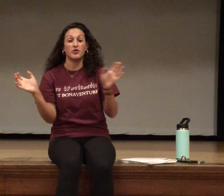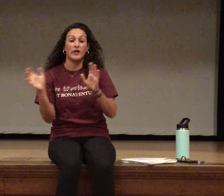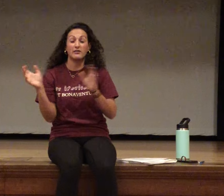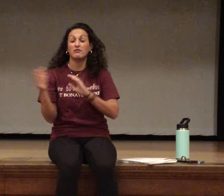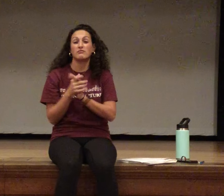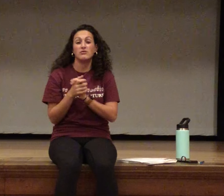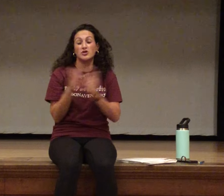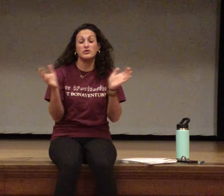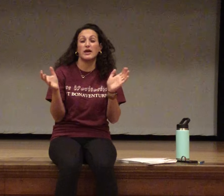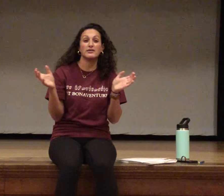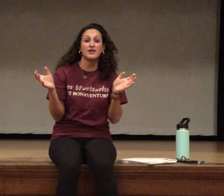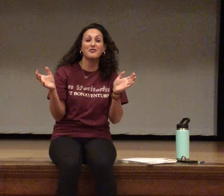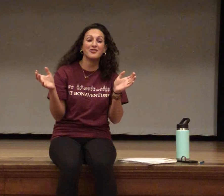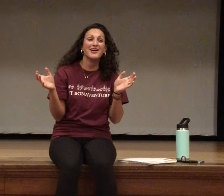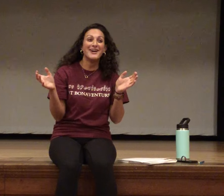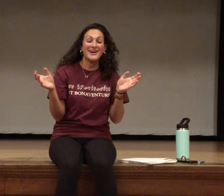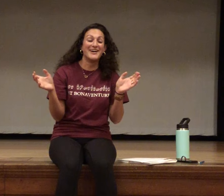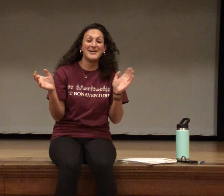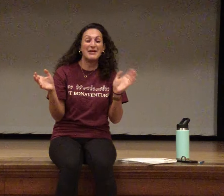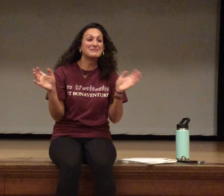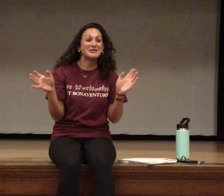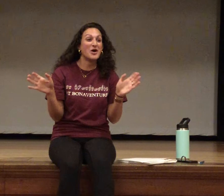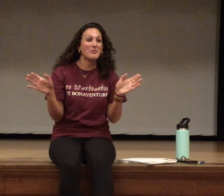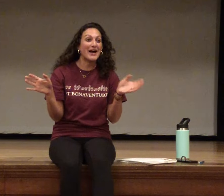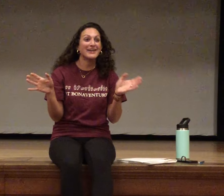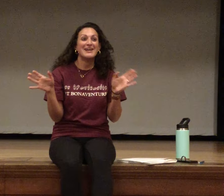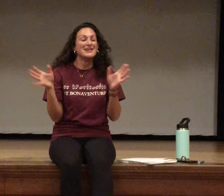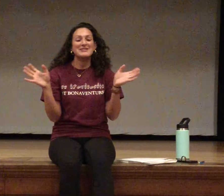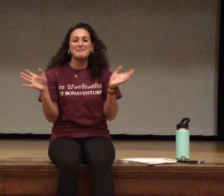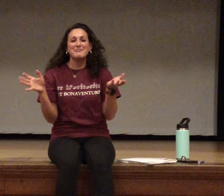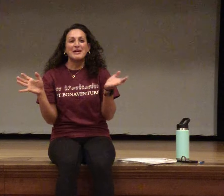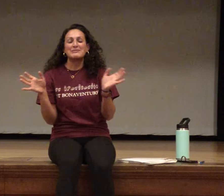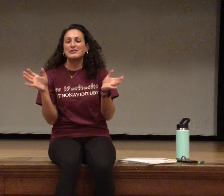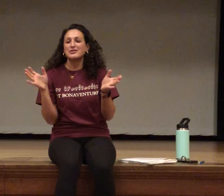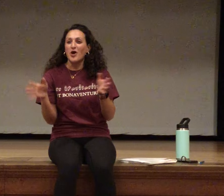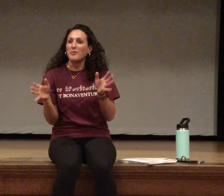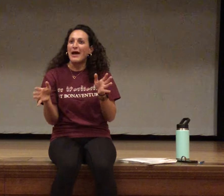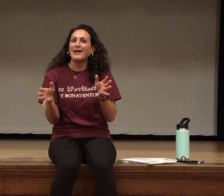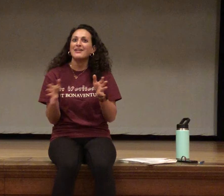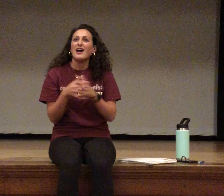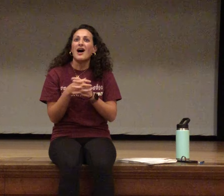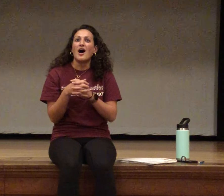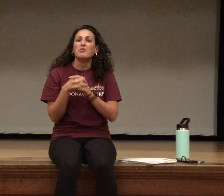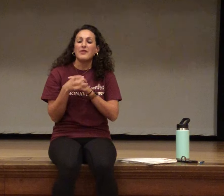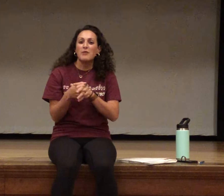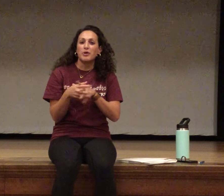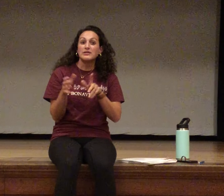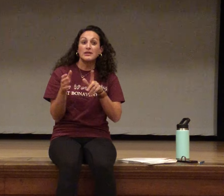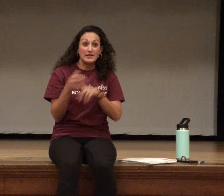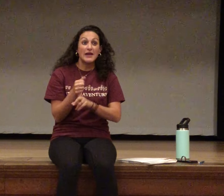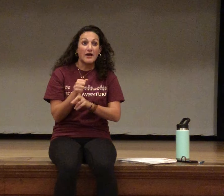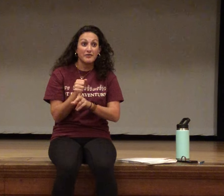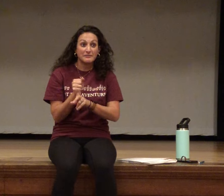only show you like two seconds it makes me so mad makes me so mad um but that person is deaf